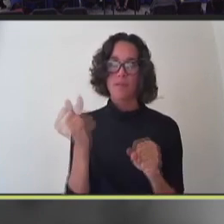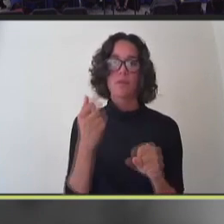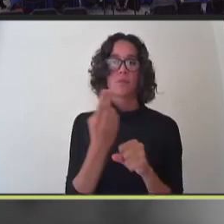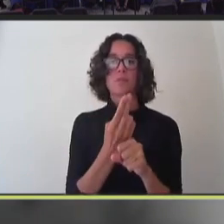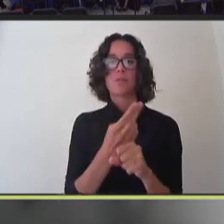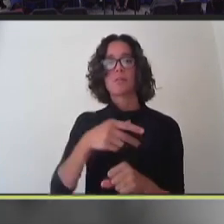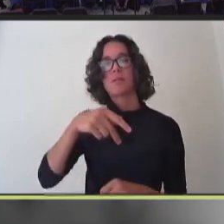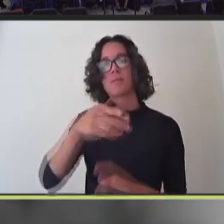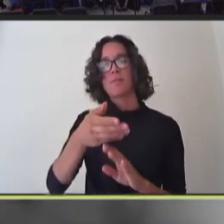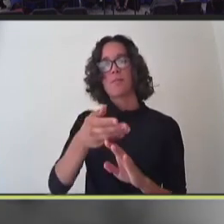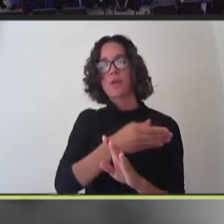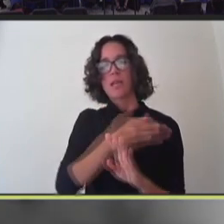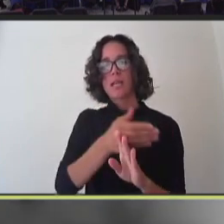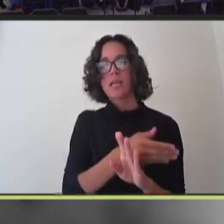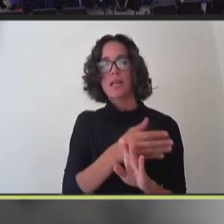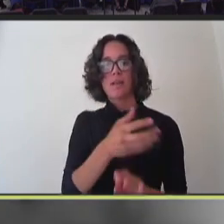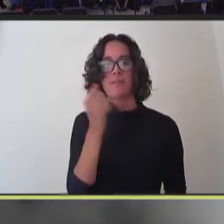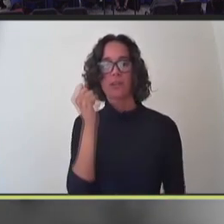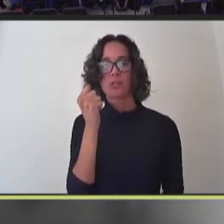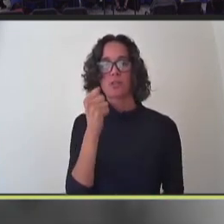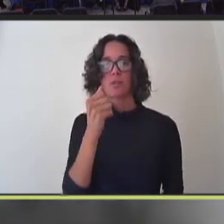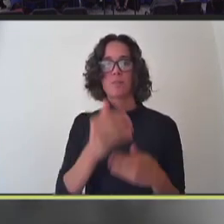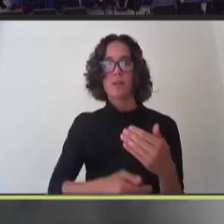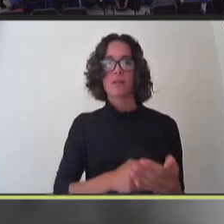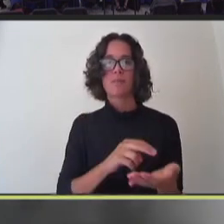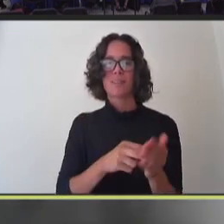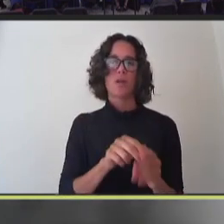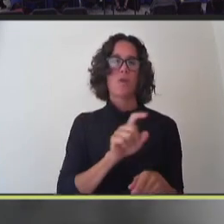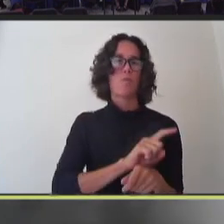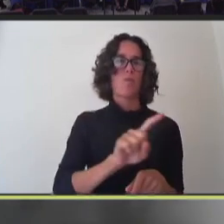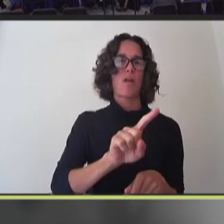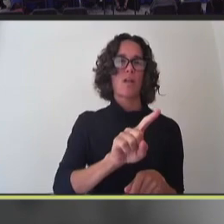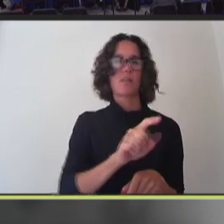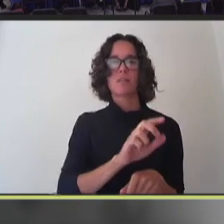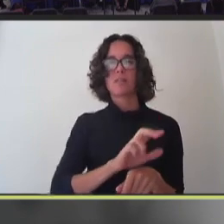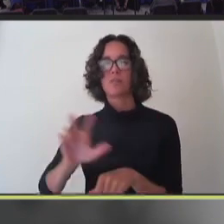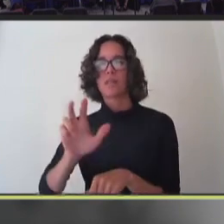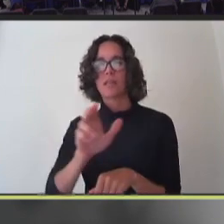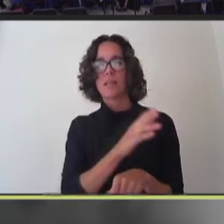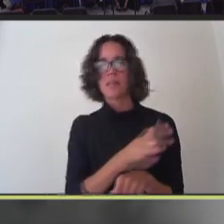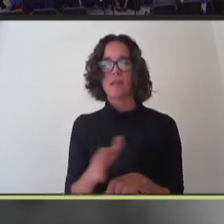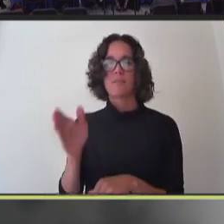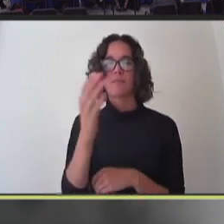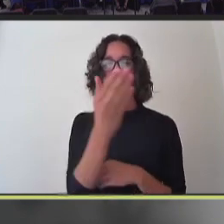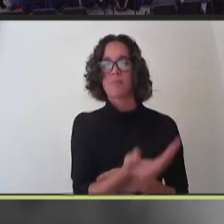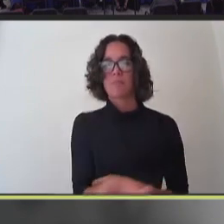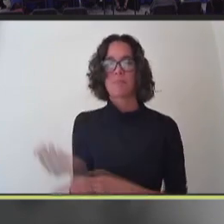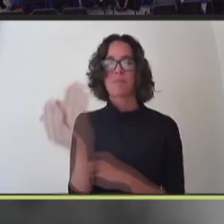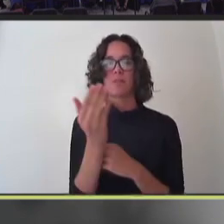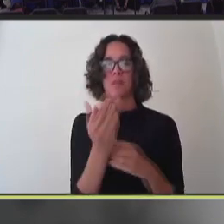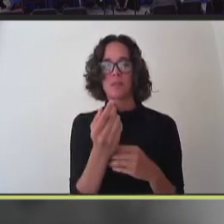So, between 1:00 and 3:00 a.m., every morning, we are sending out queries for